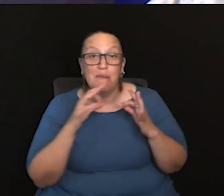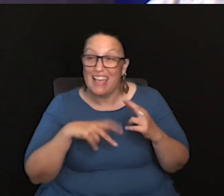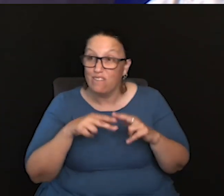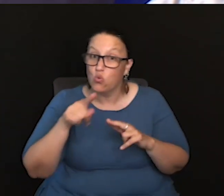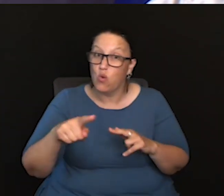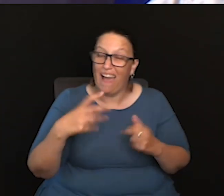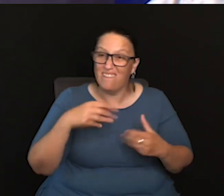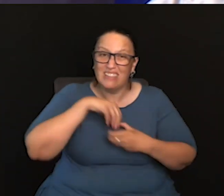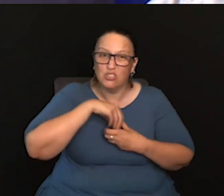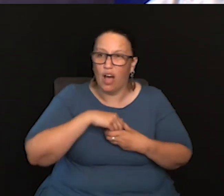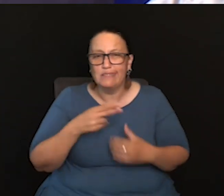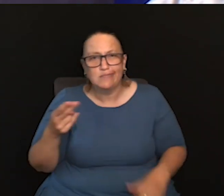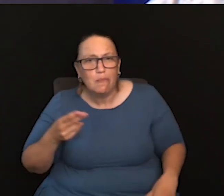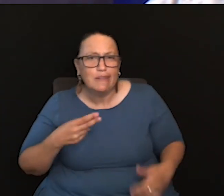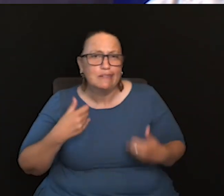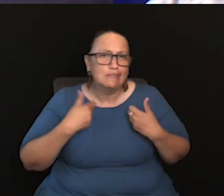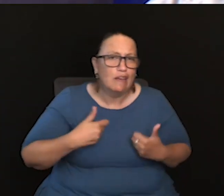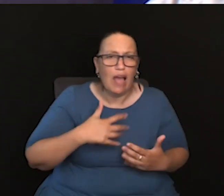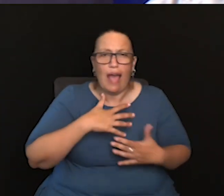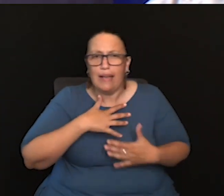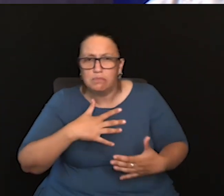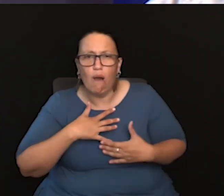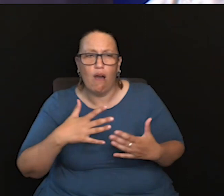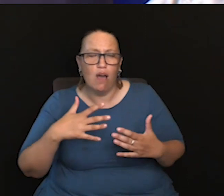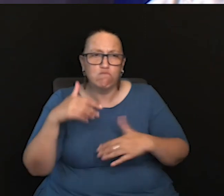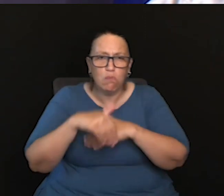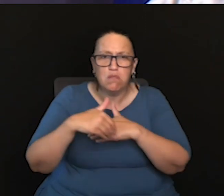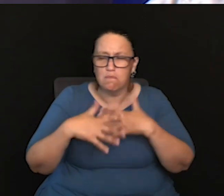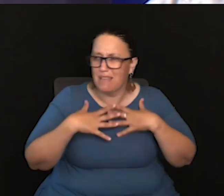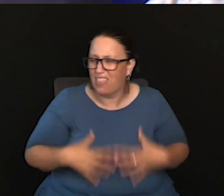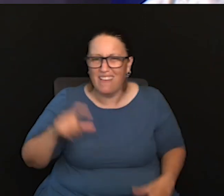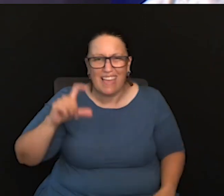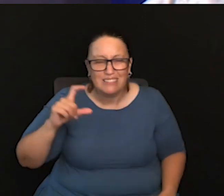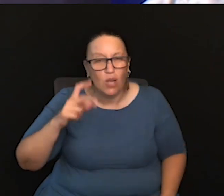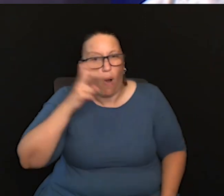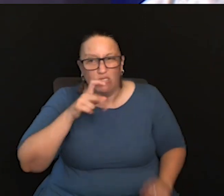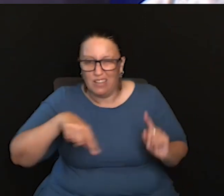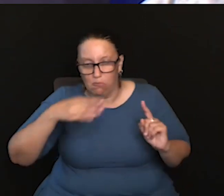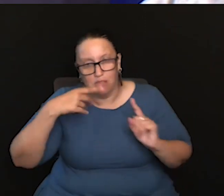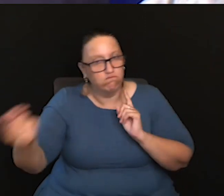those who are at increased risk of severe disease, older people and people with chronic health conditions.